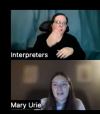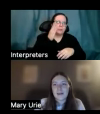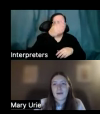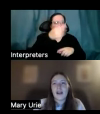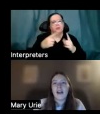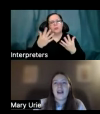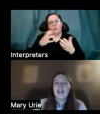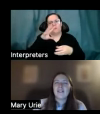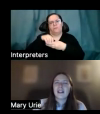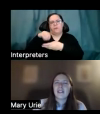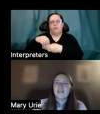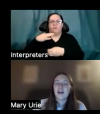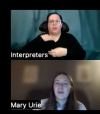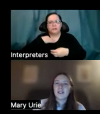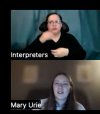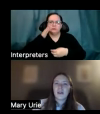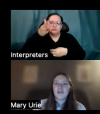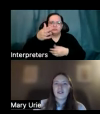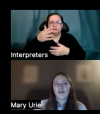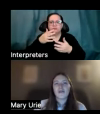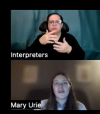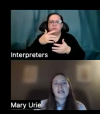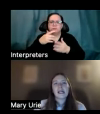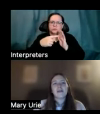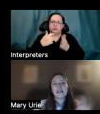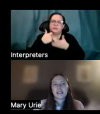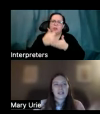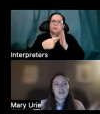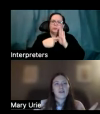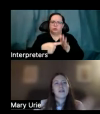some other way. And just kind of helping them show how this issue